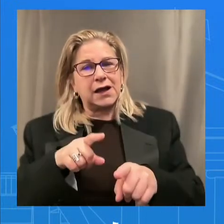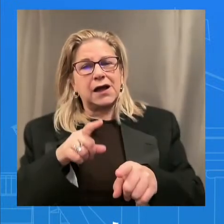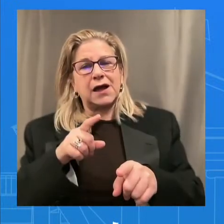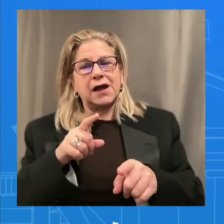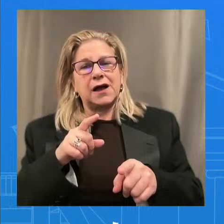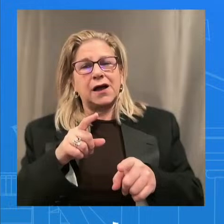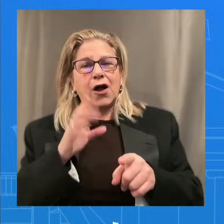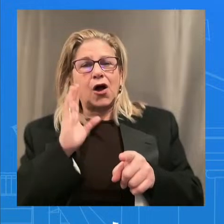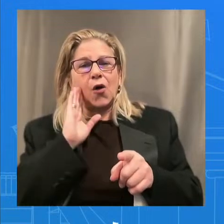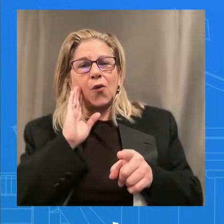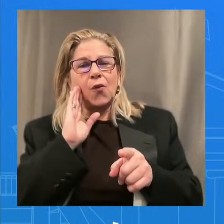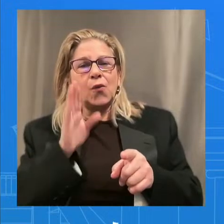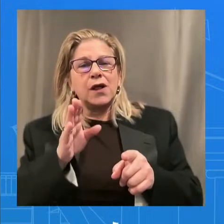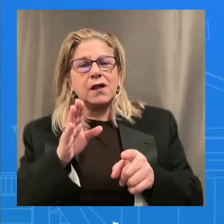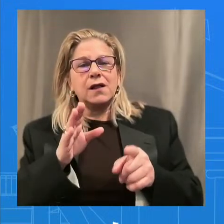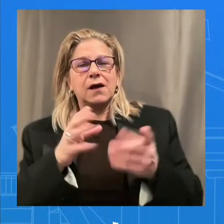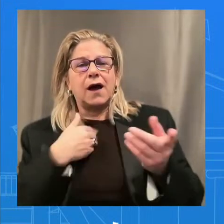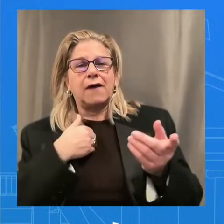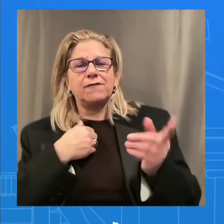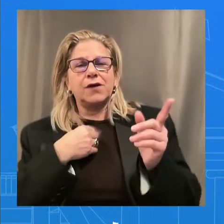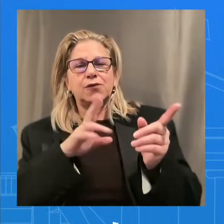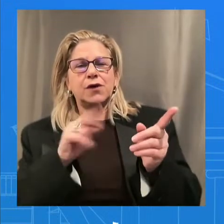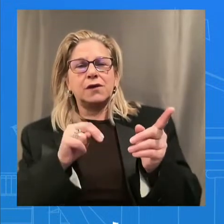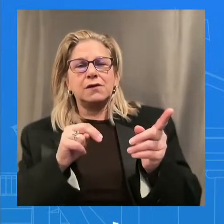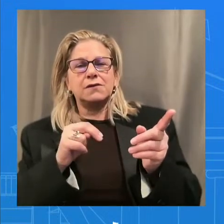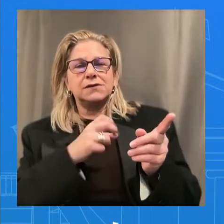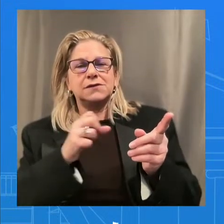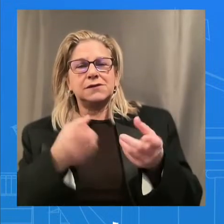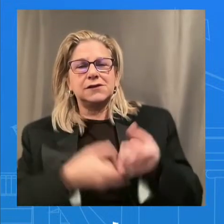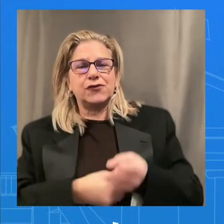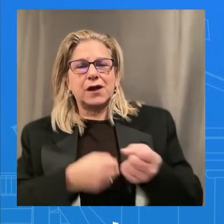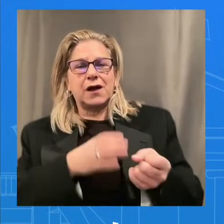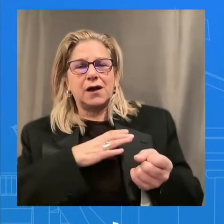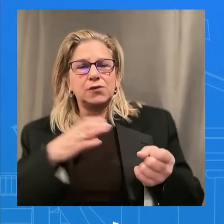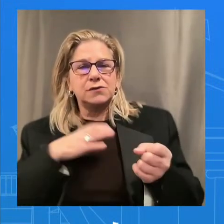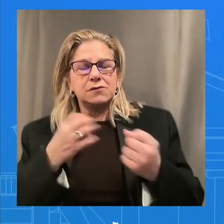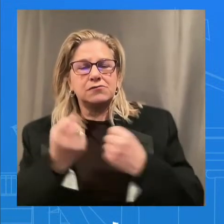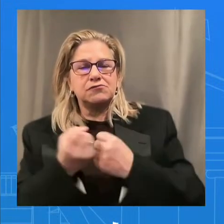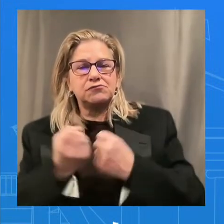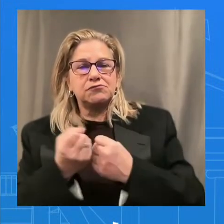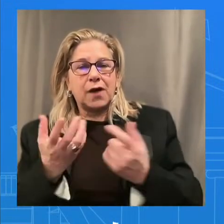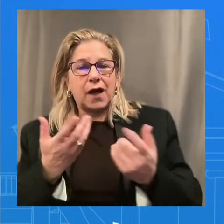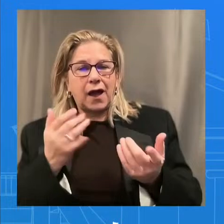and hostage deal in Gaza. It is the deal that the parties right now are working off of to try to close.